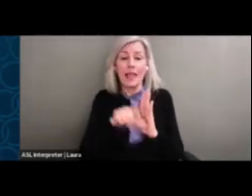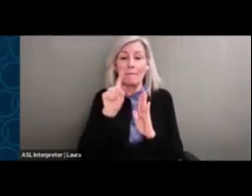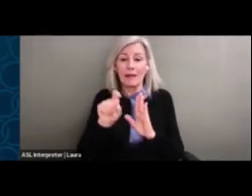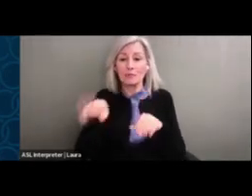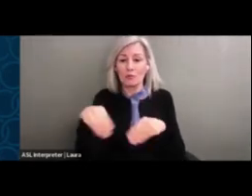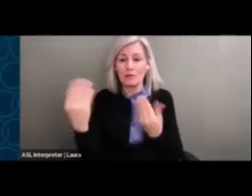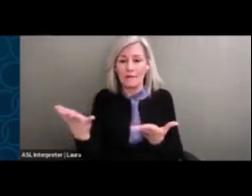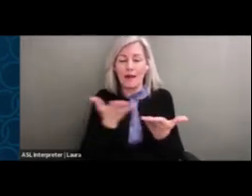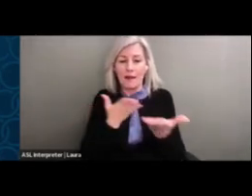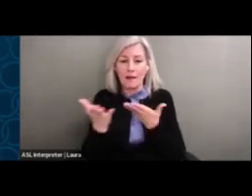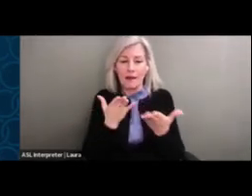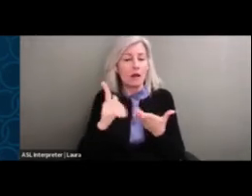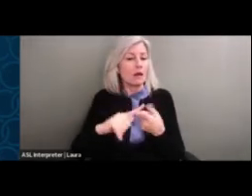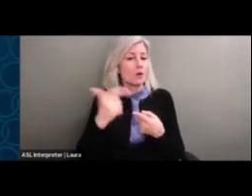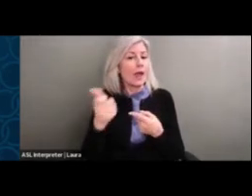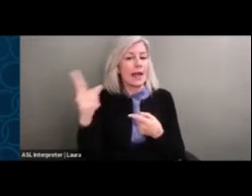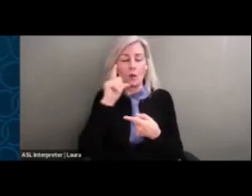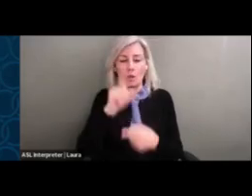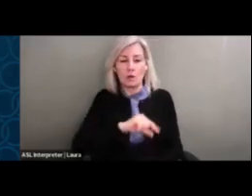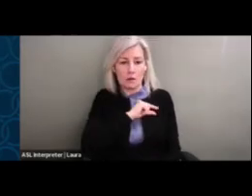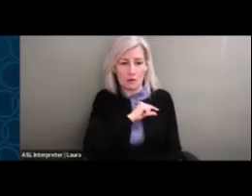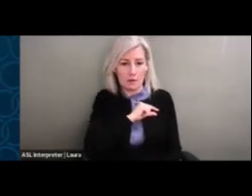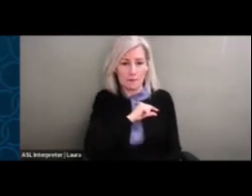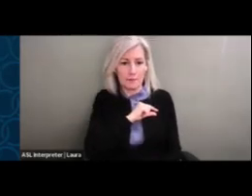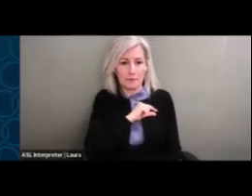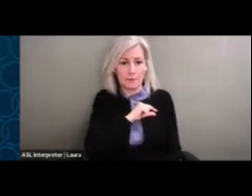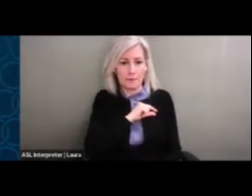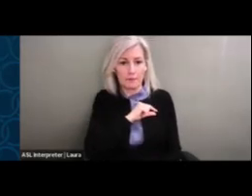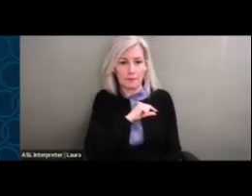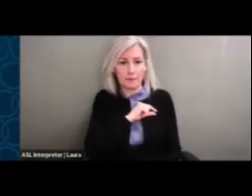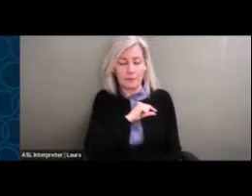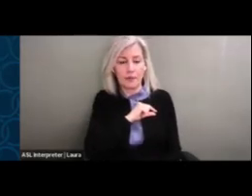and wants to be in a nursing home, a state must provide that service